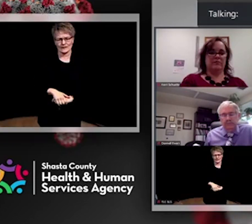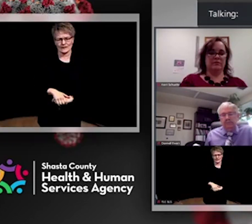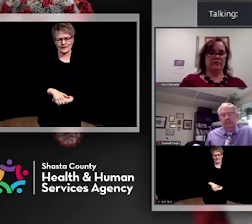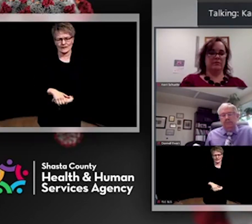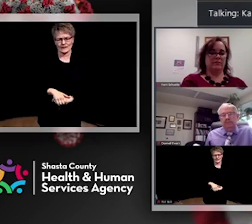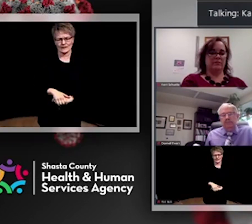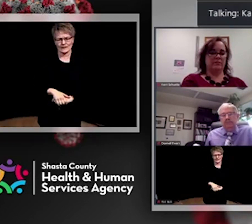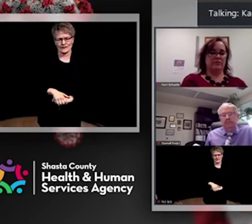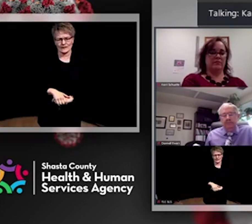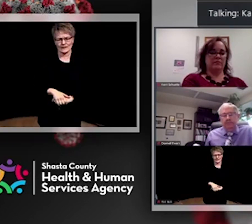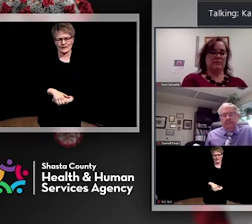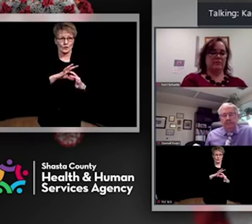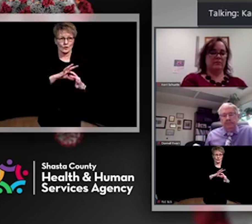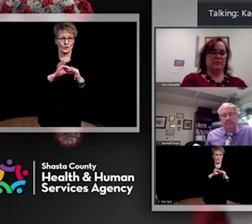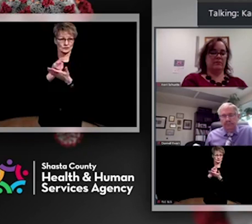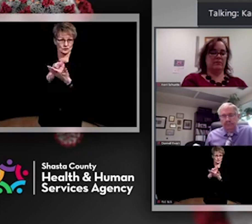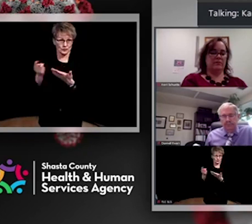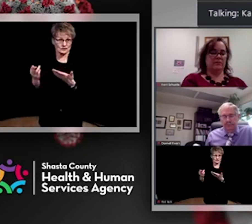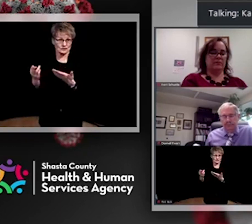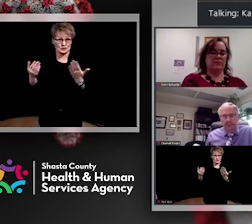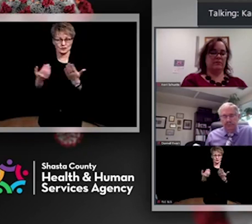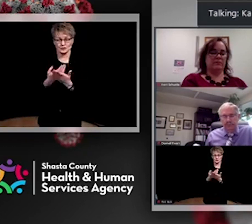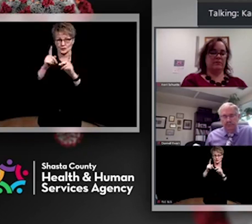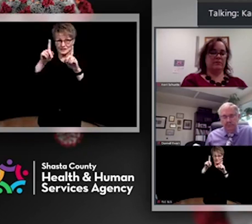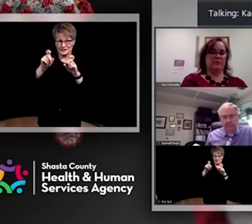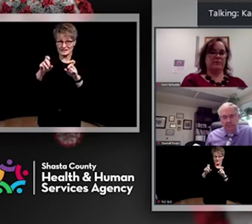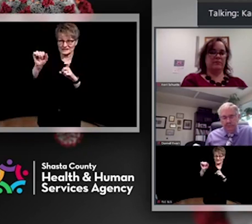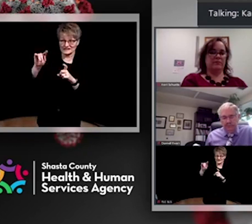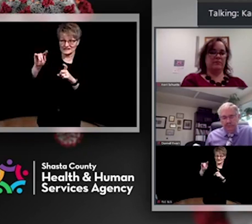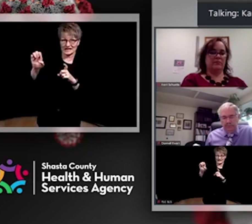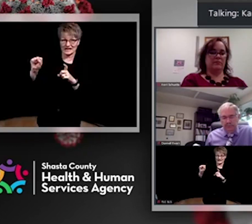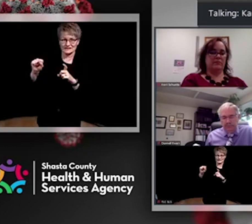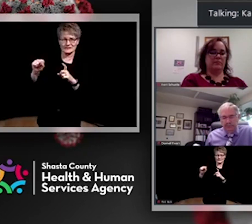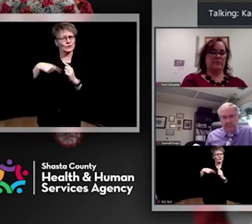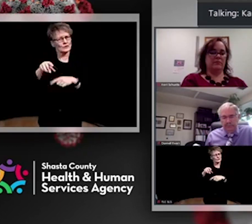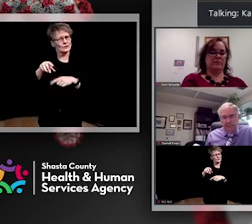We're supposed to hear this week what types of resources we are going to receive,